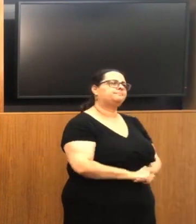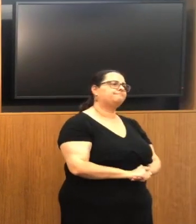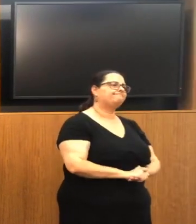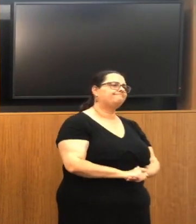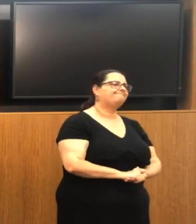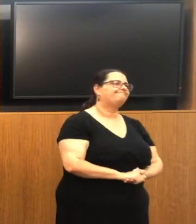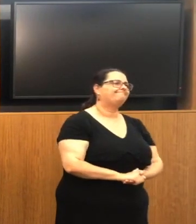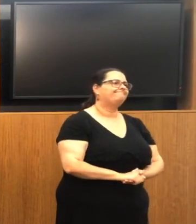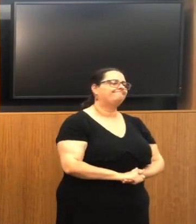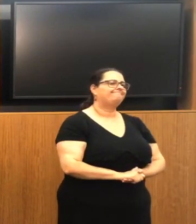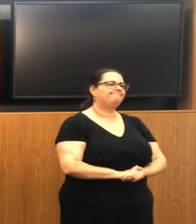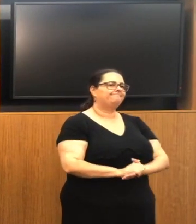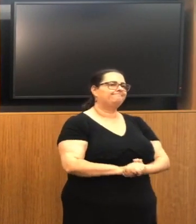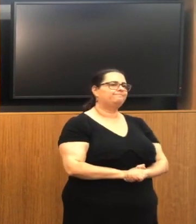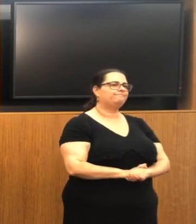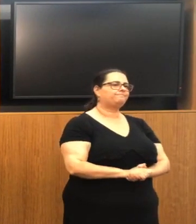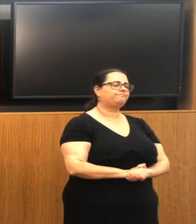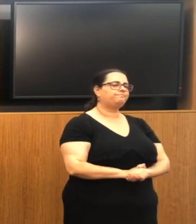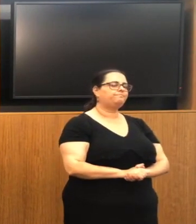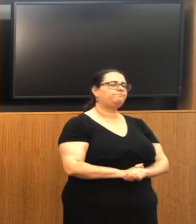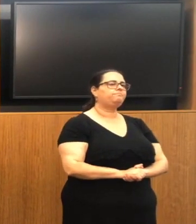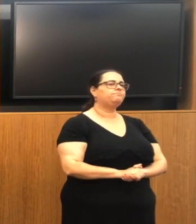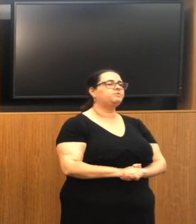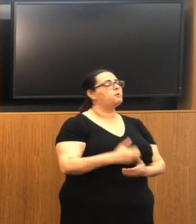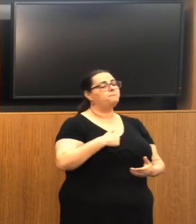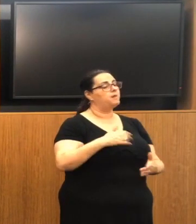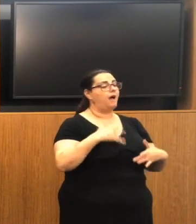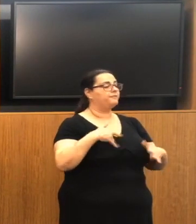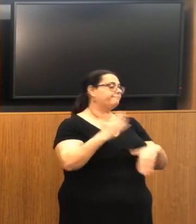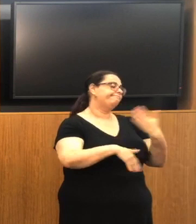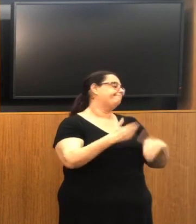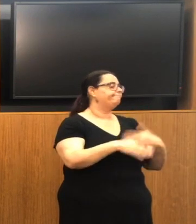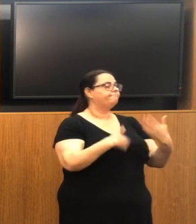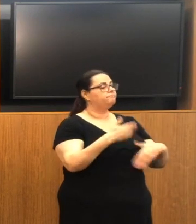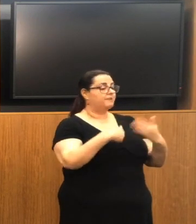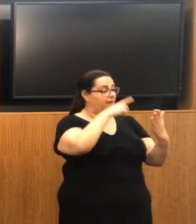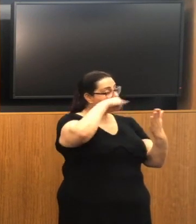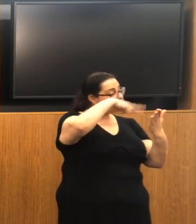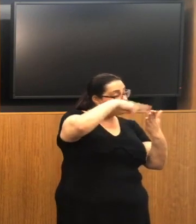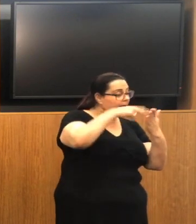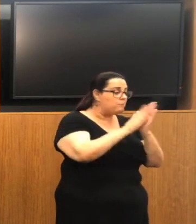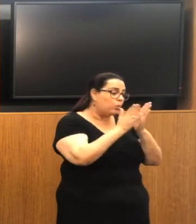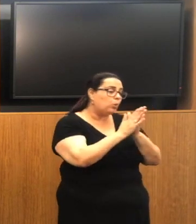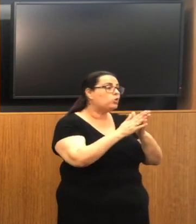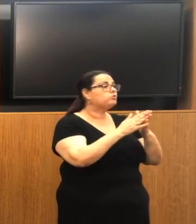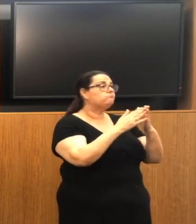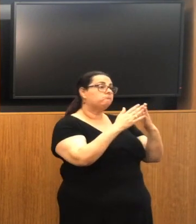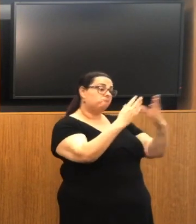So, my life went like that. I was like reading books, watching TV, teaching myself.